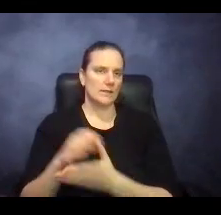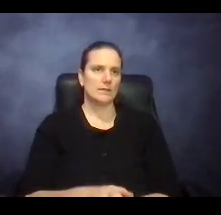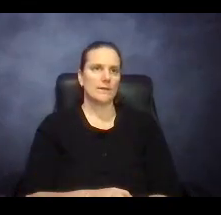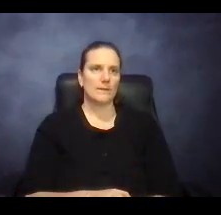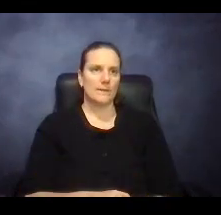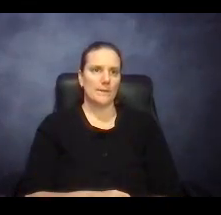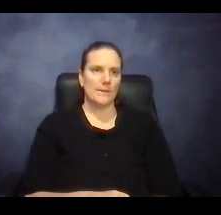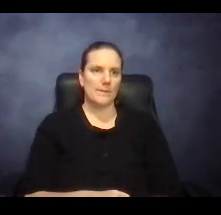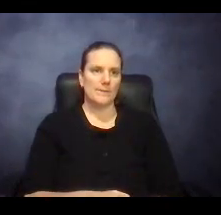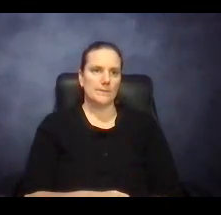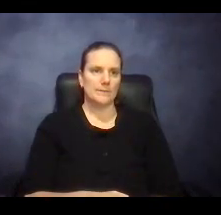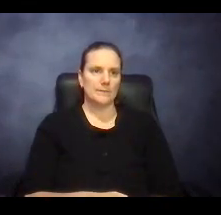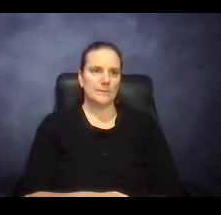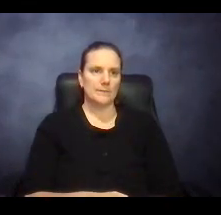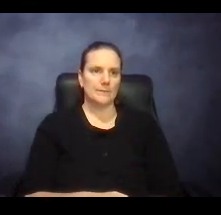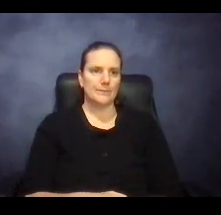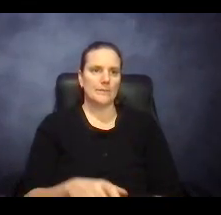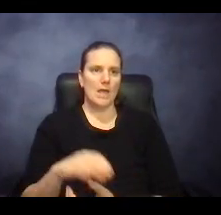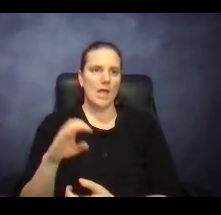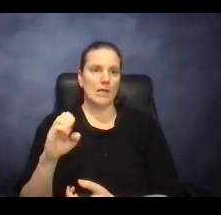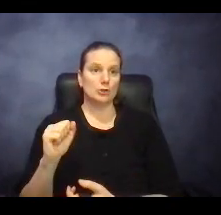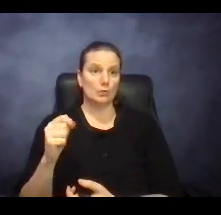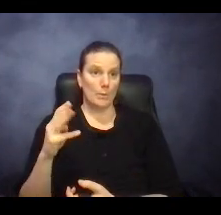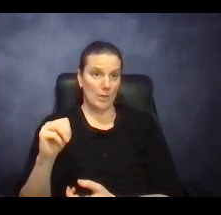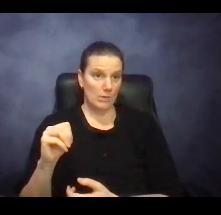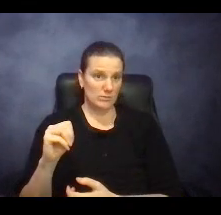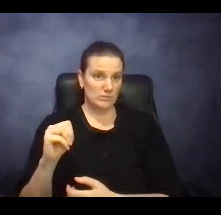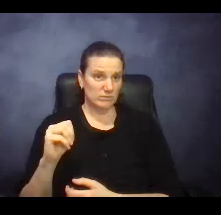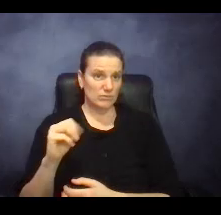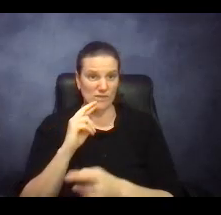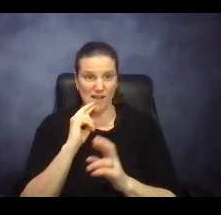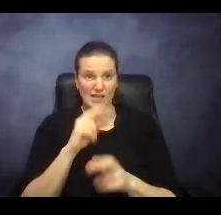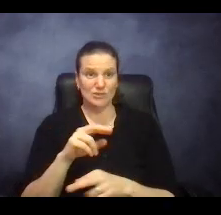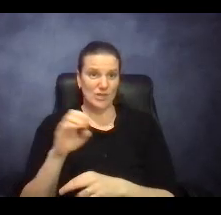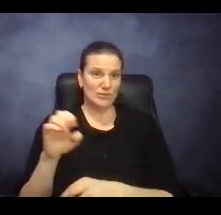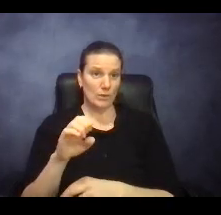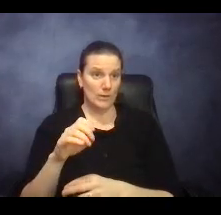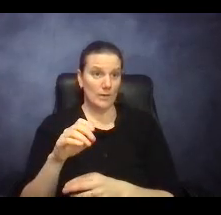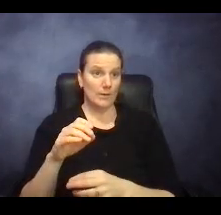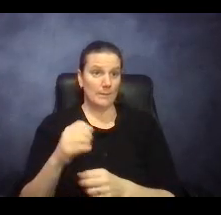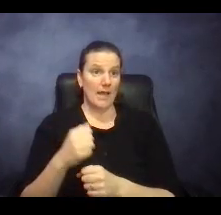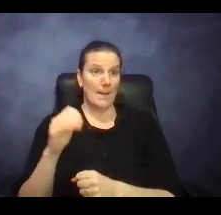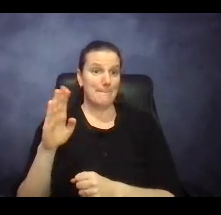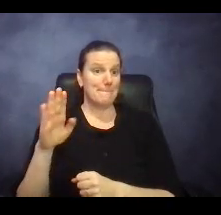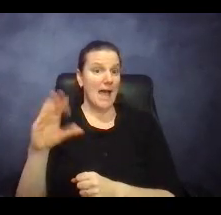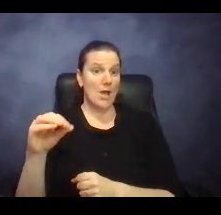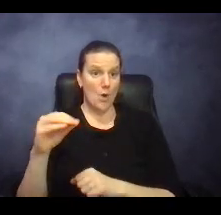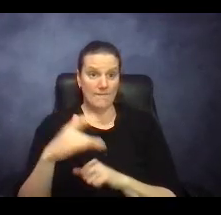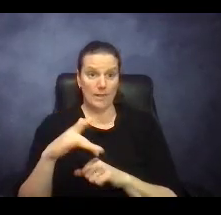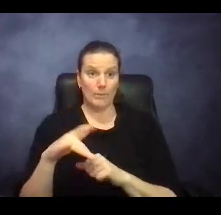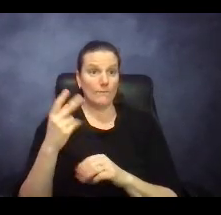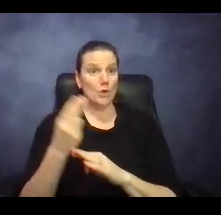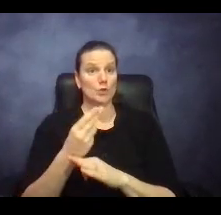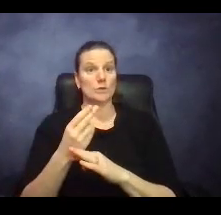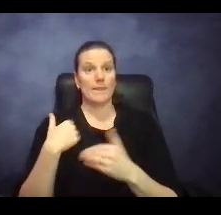The Estrobolome also reactivates your estrogen. So it can make it bioavailable for use in the body, which is great 'cause you don't wanna have to take a bunch